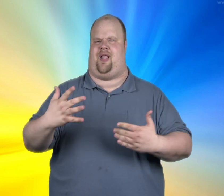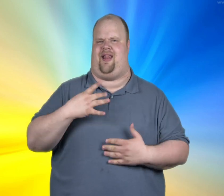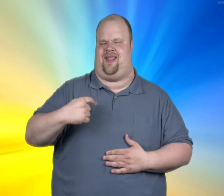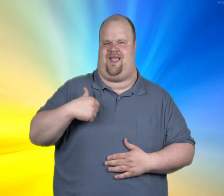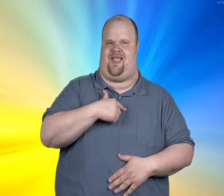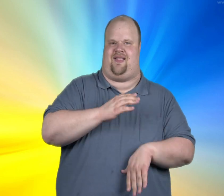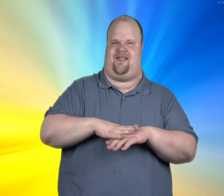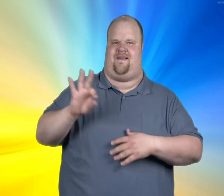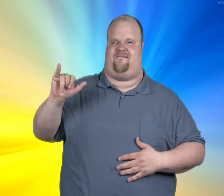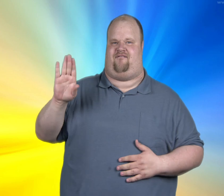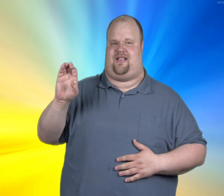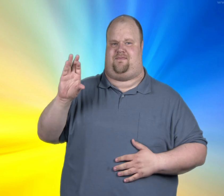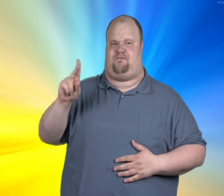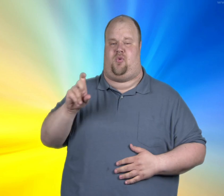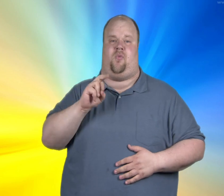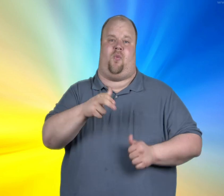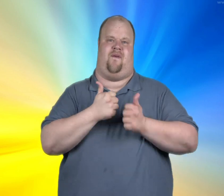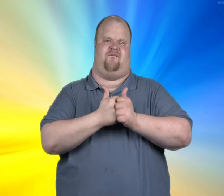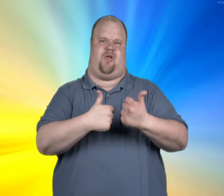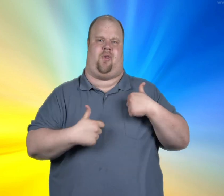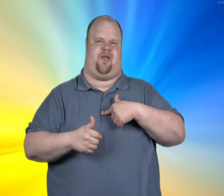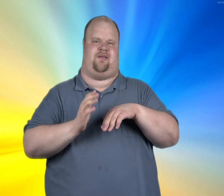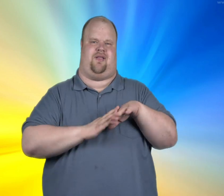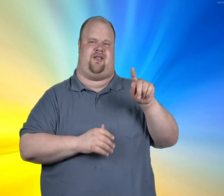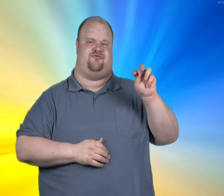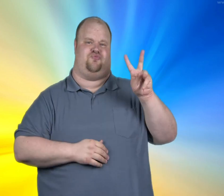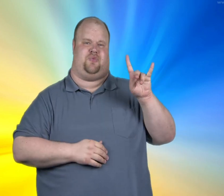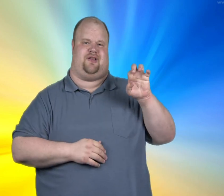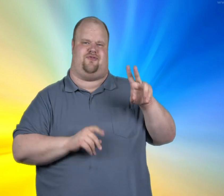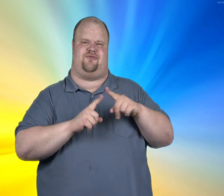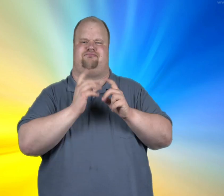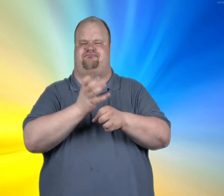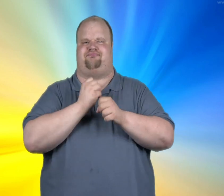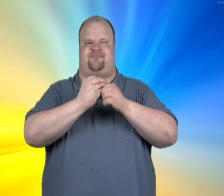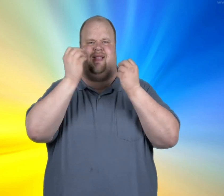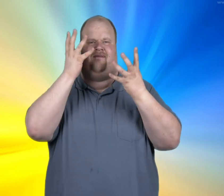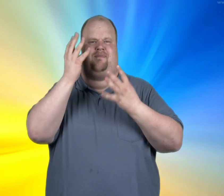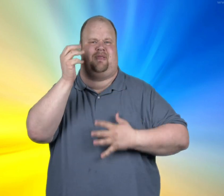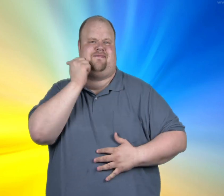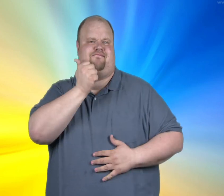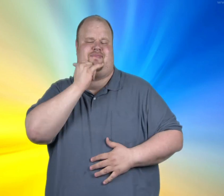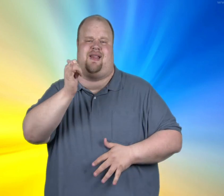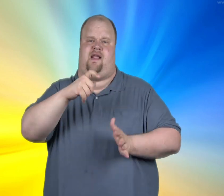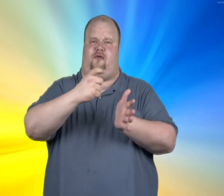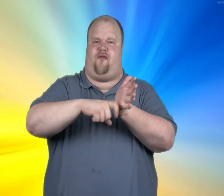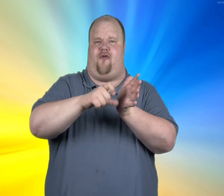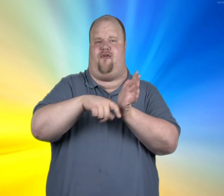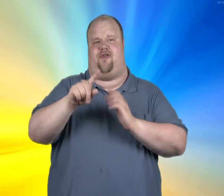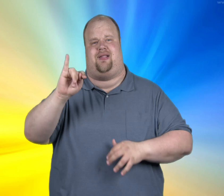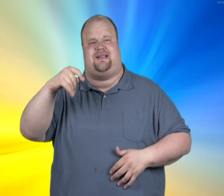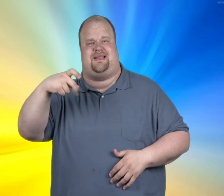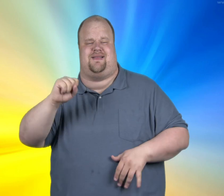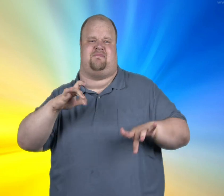Like us on Facebook and follow us on Twitter to receive useful information every day such as articles, tips and